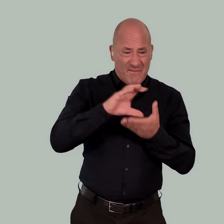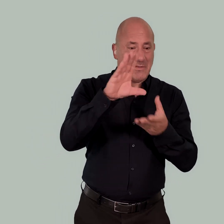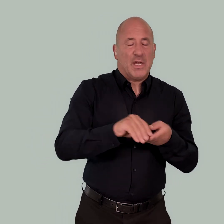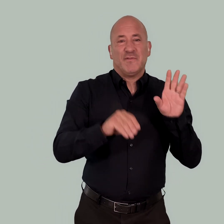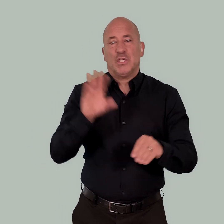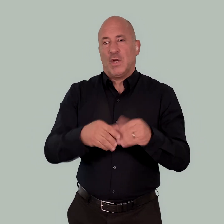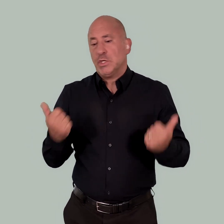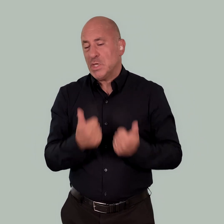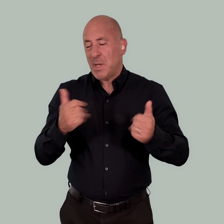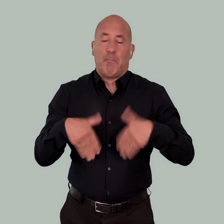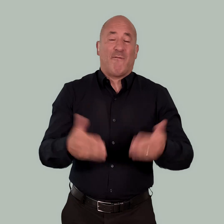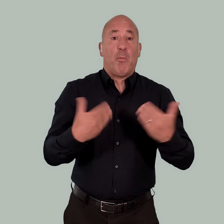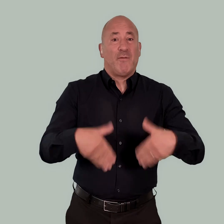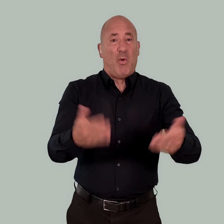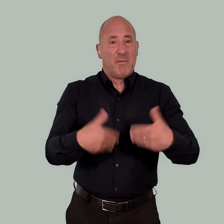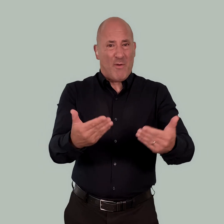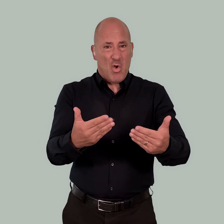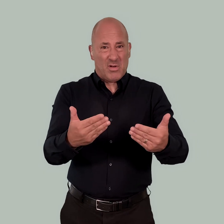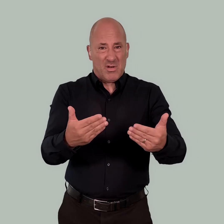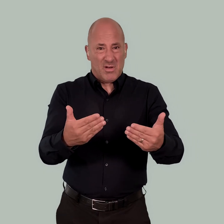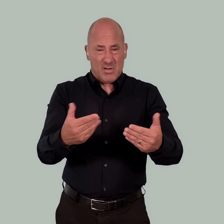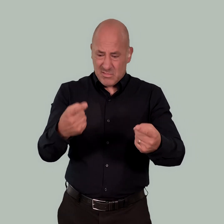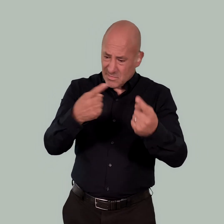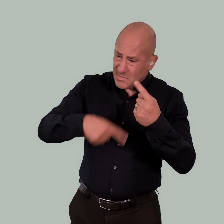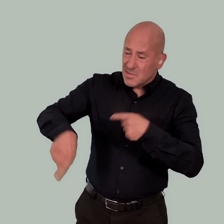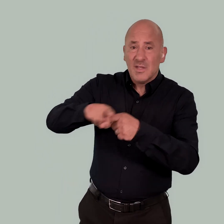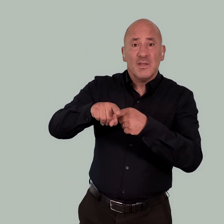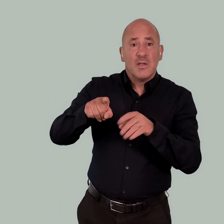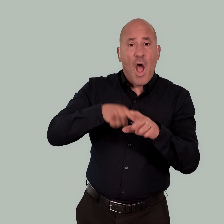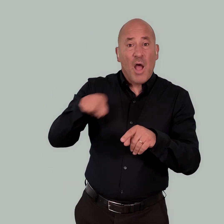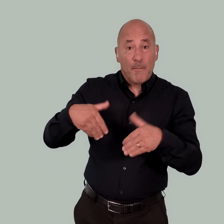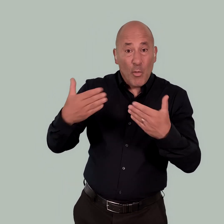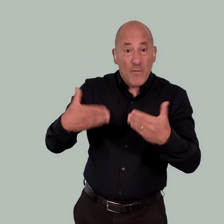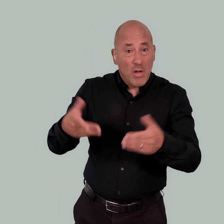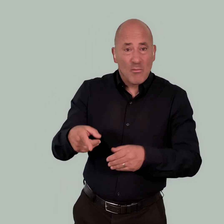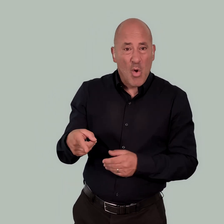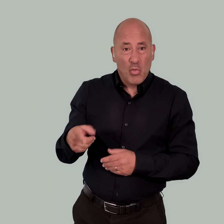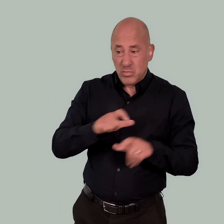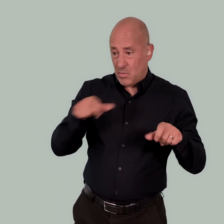It let the funding expire. And it moved on. 680. Those young people did not move on.